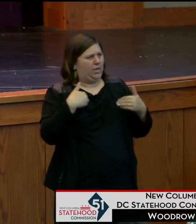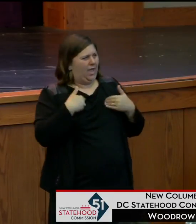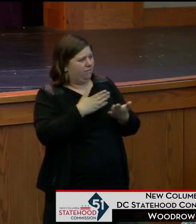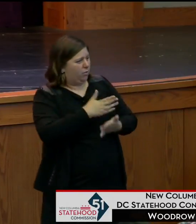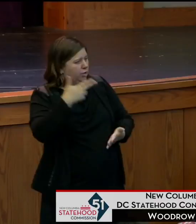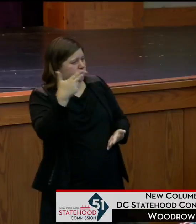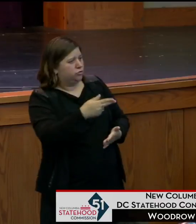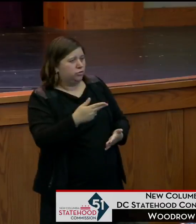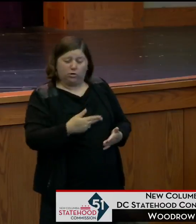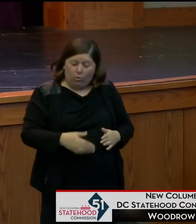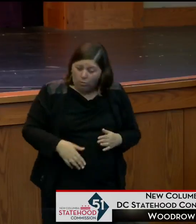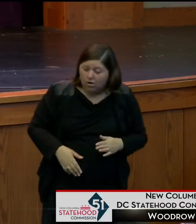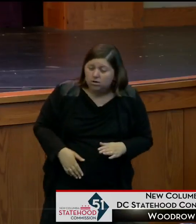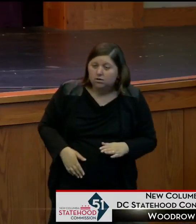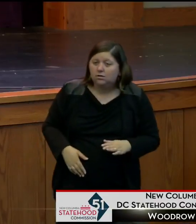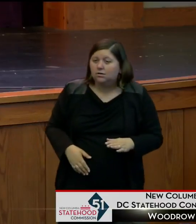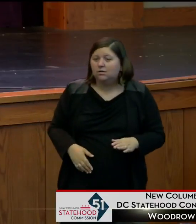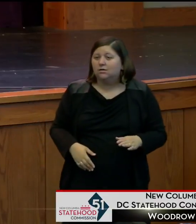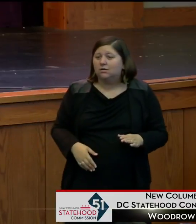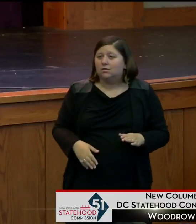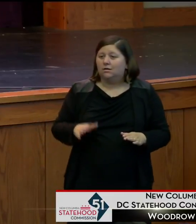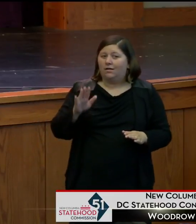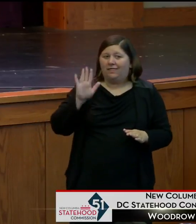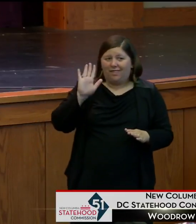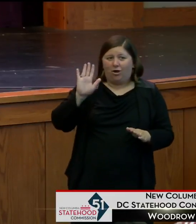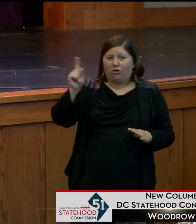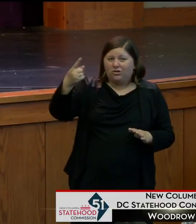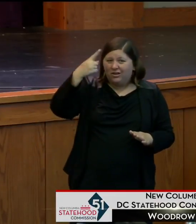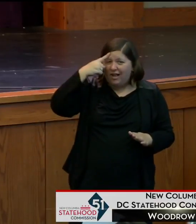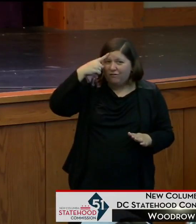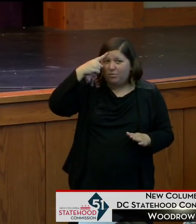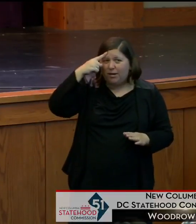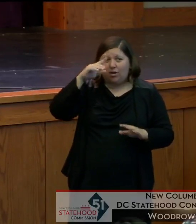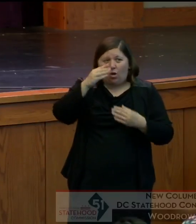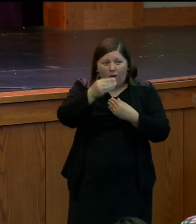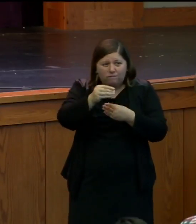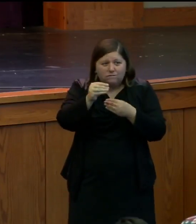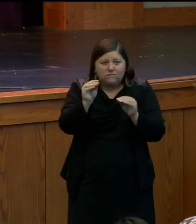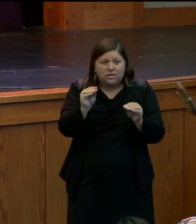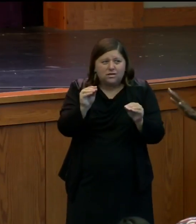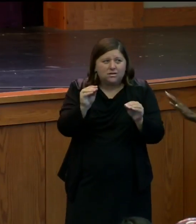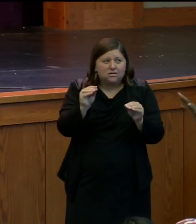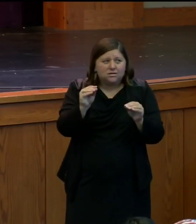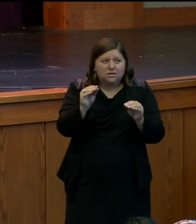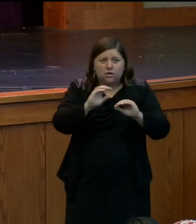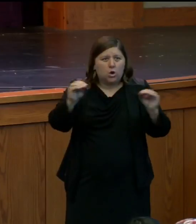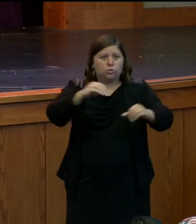YOU WENT IN THE BUILDING. THEIR GOVERNMENT OFFICE, THEIR COUNCIL OFFICE, THERE ARE NO SECURITY GUARDS.